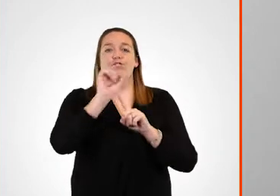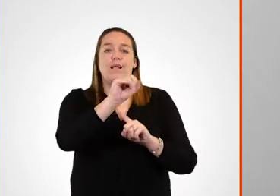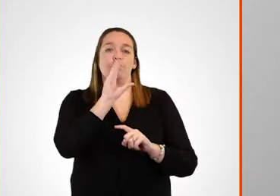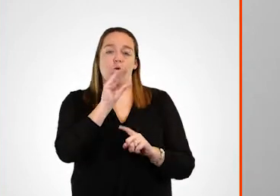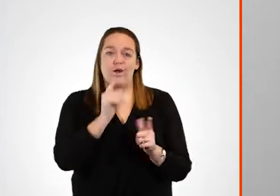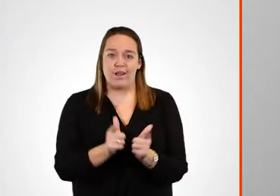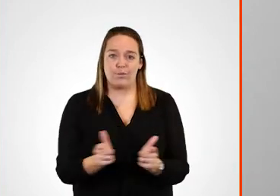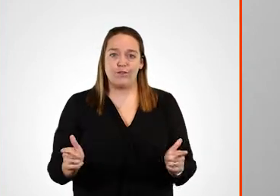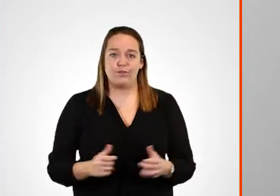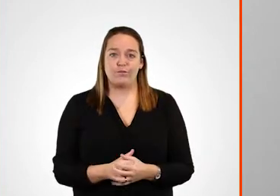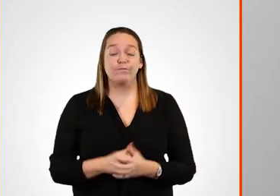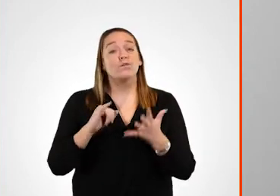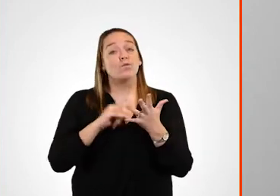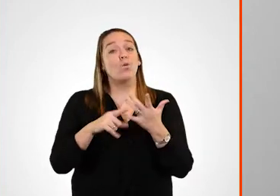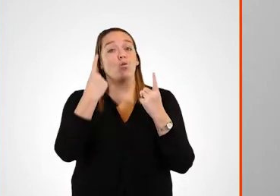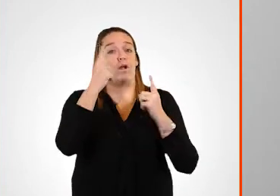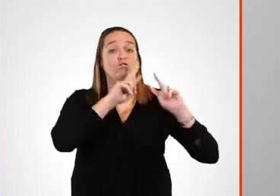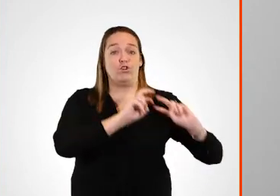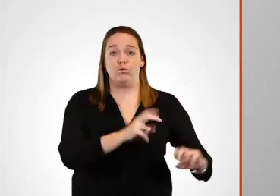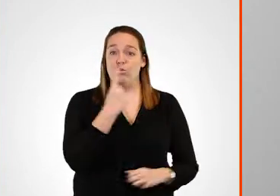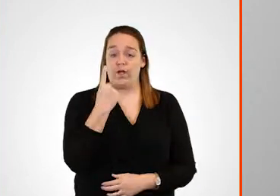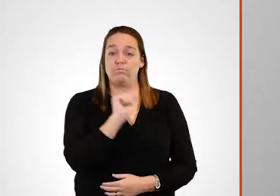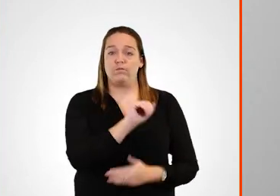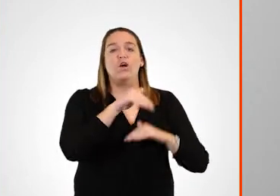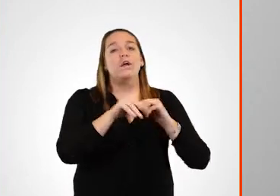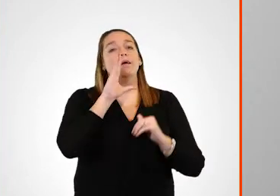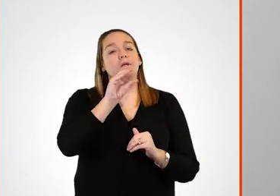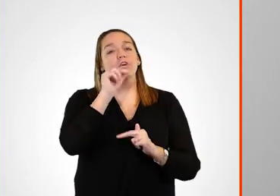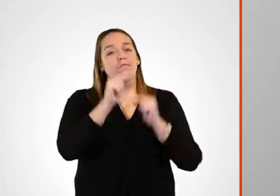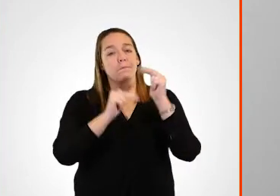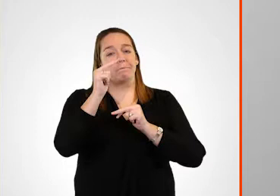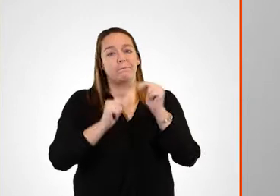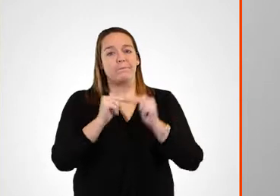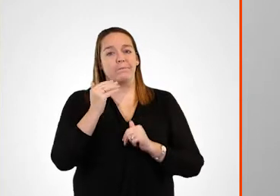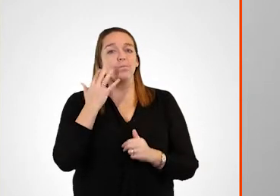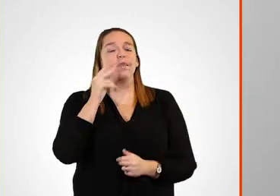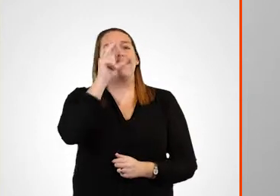So that was one study about speech development in really young cochlear implant users.